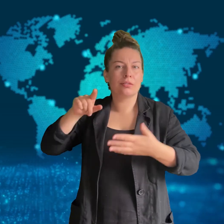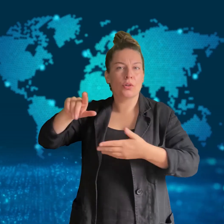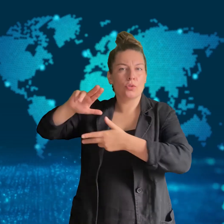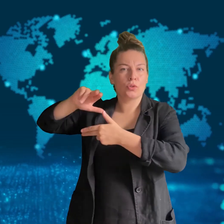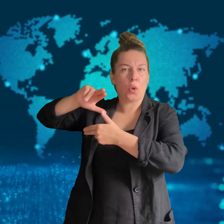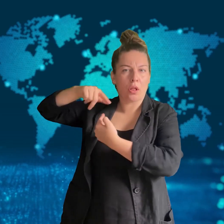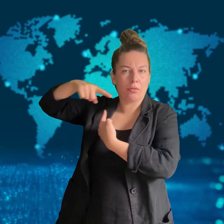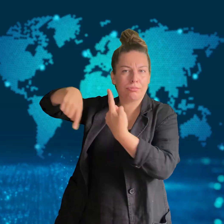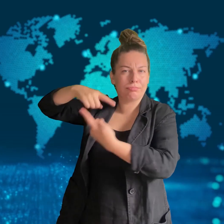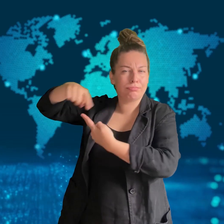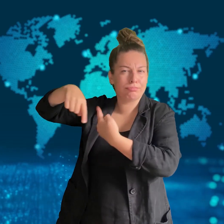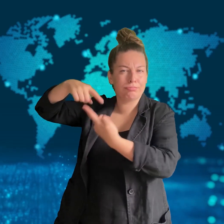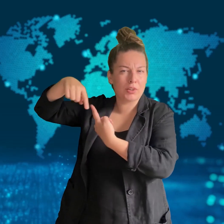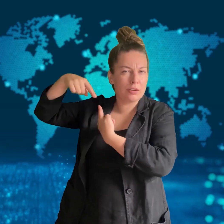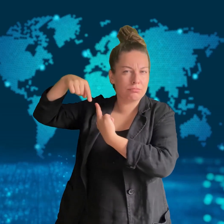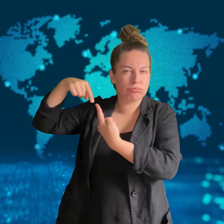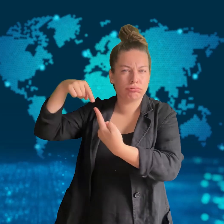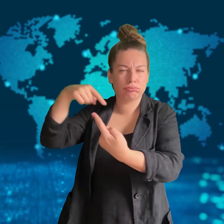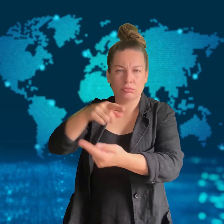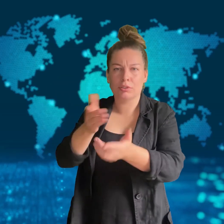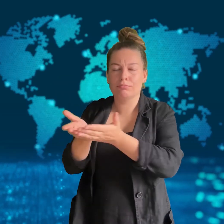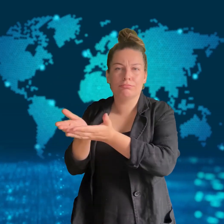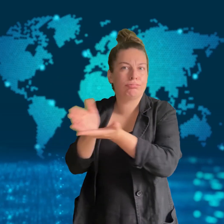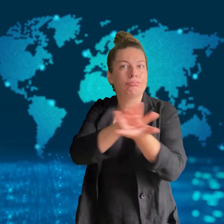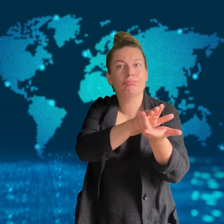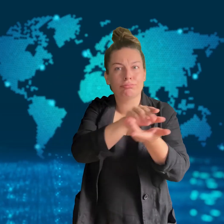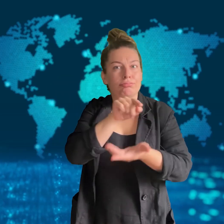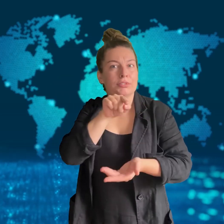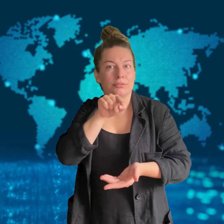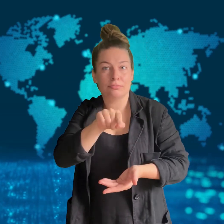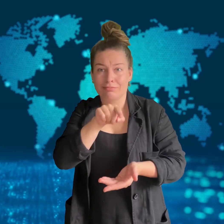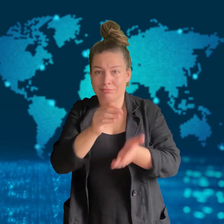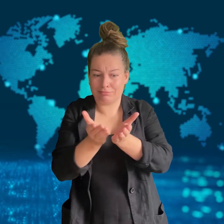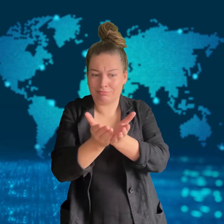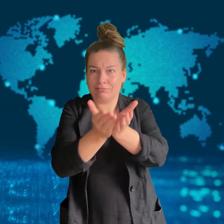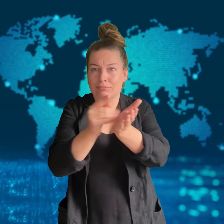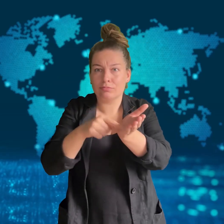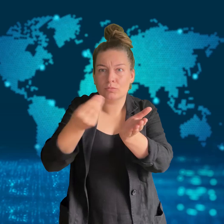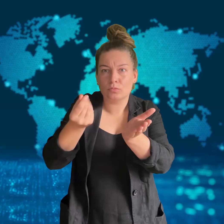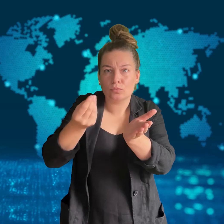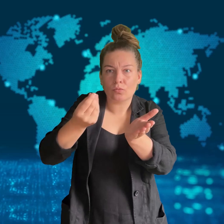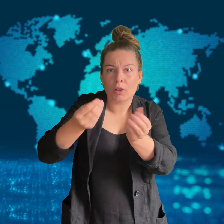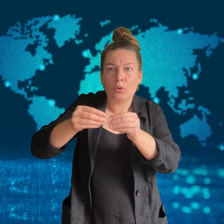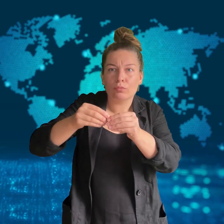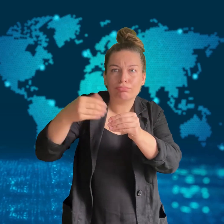The craft had been called "unsinkable" by